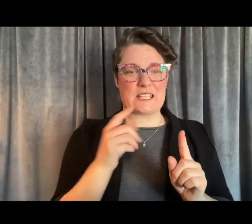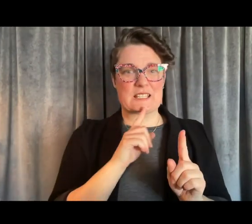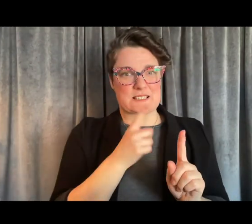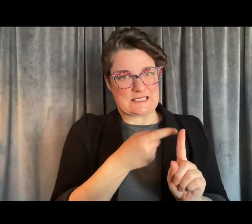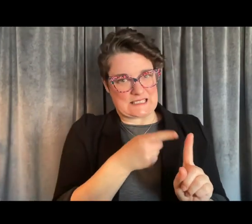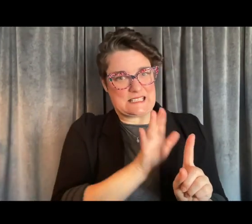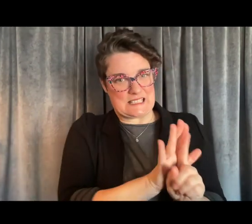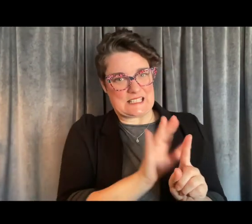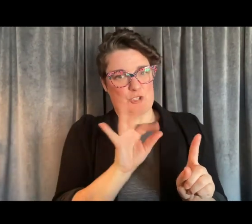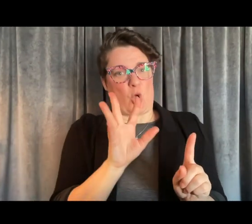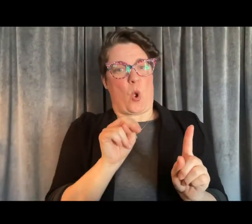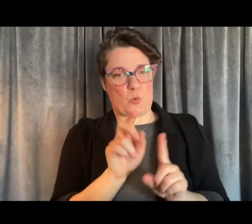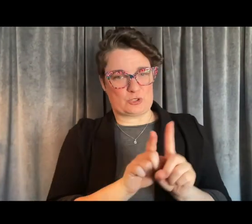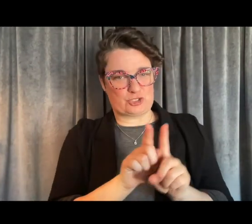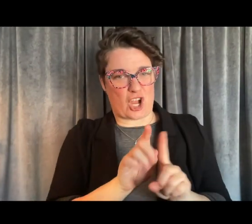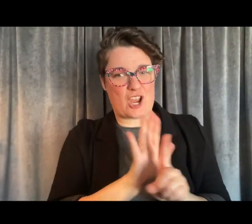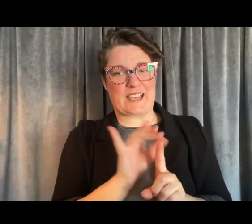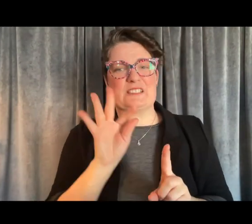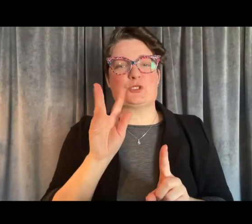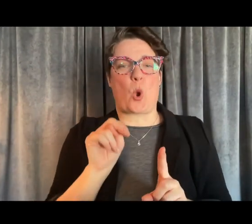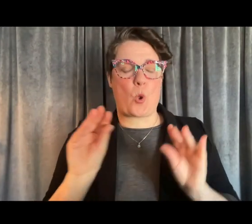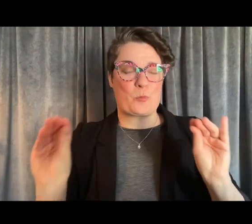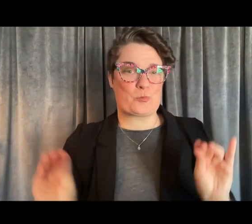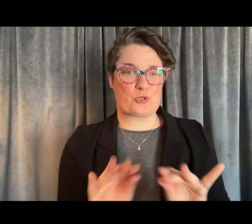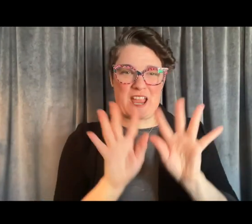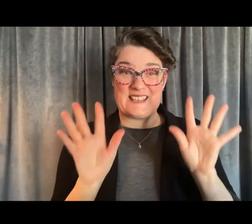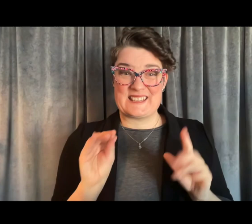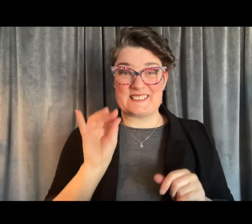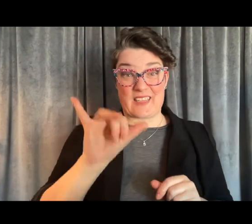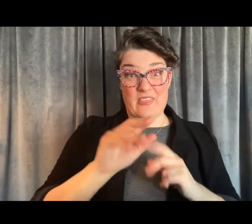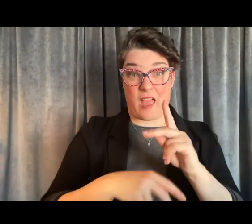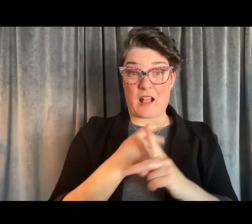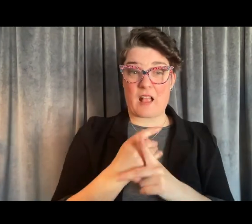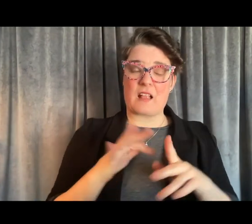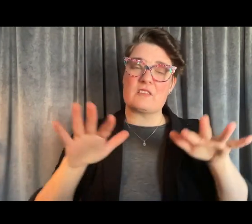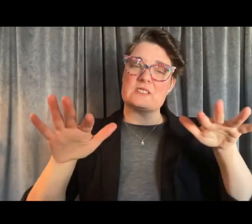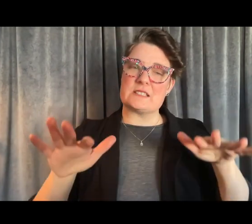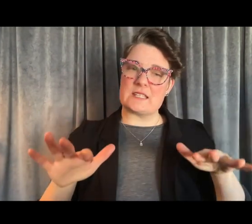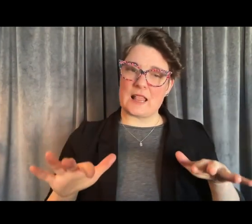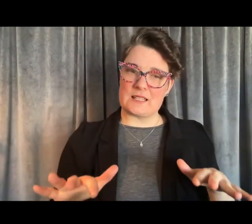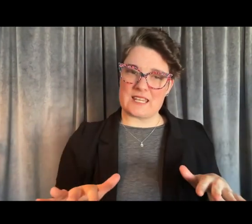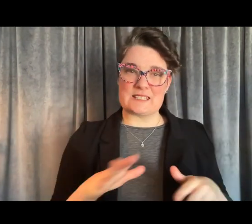that it's its own star, its own brightness and that kind of stillness and that